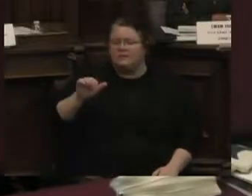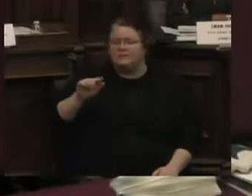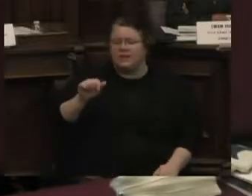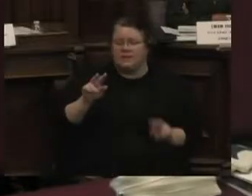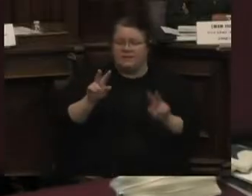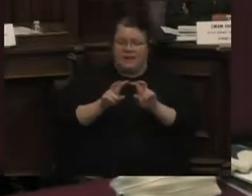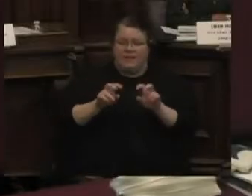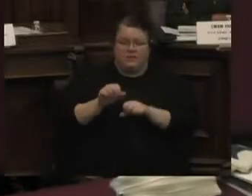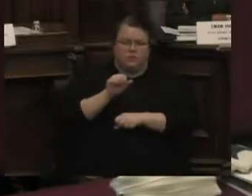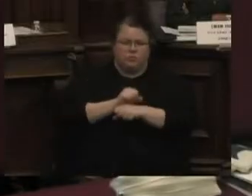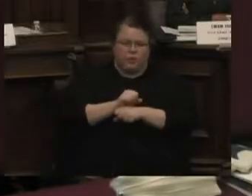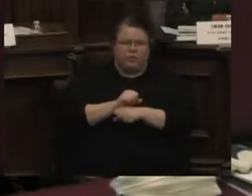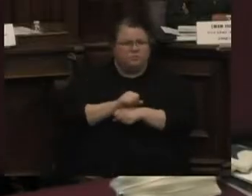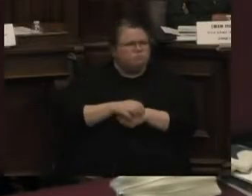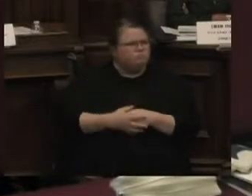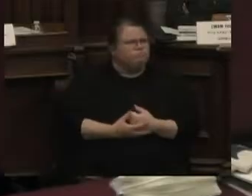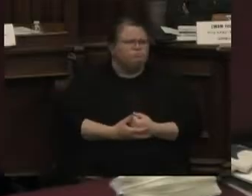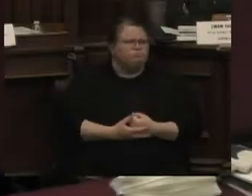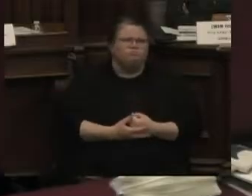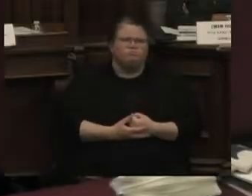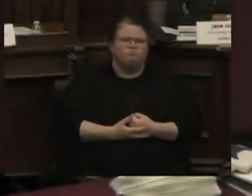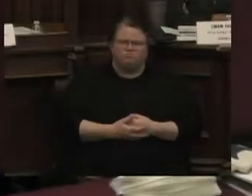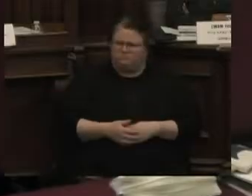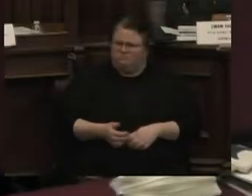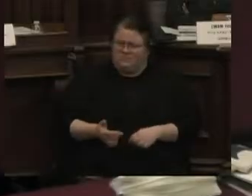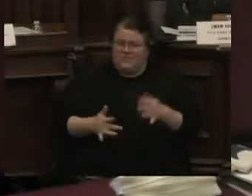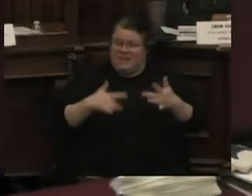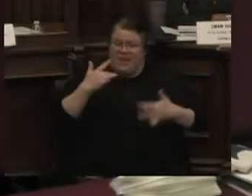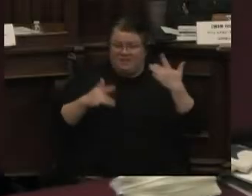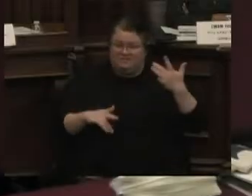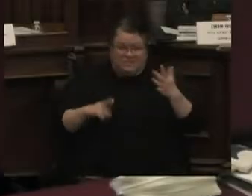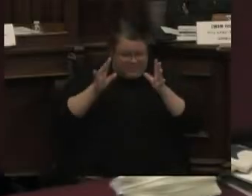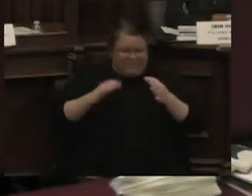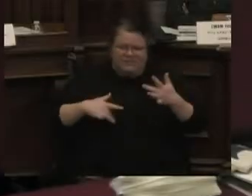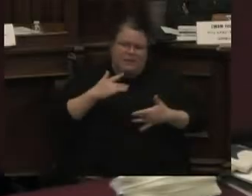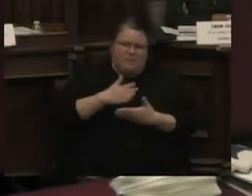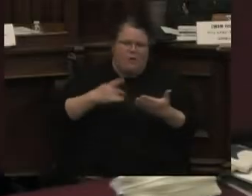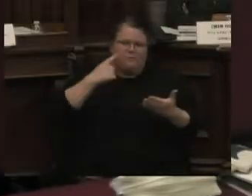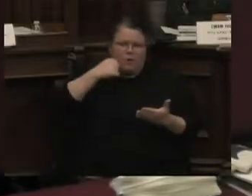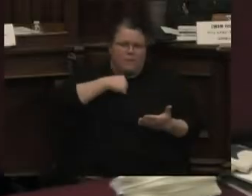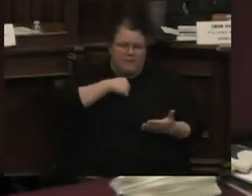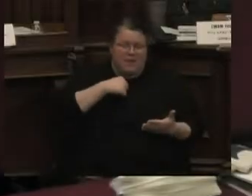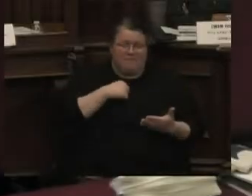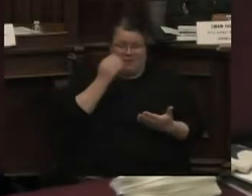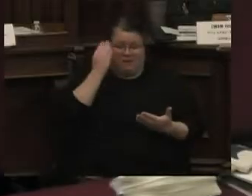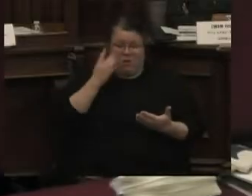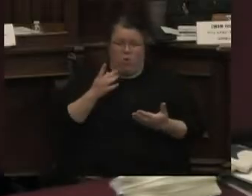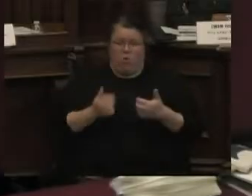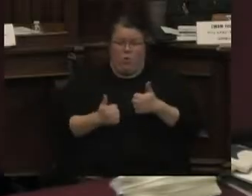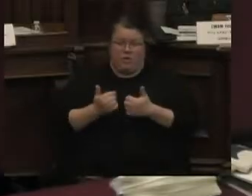documentation, truly that we will be engaging in. The data